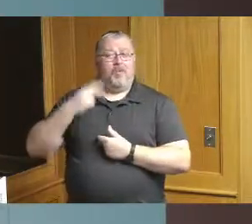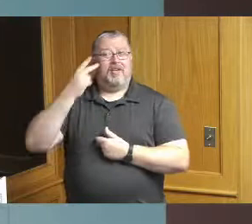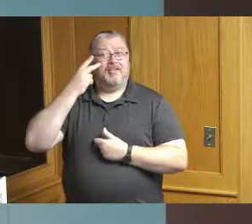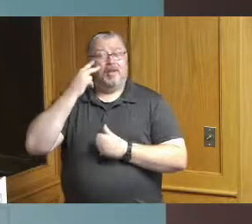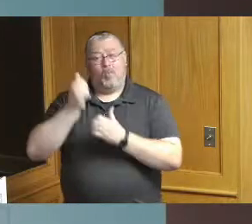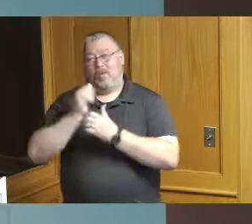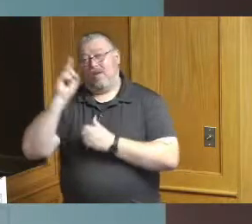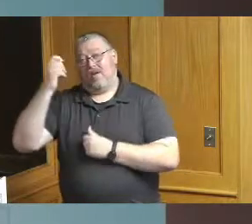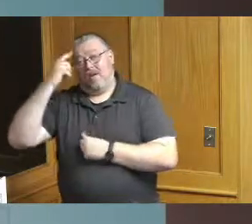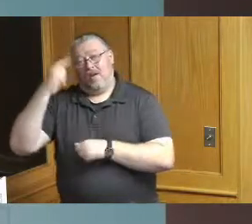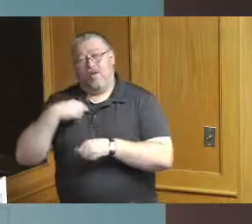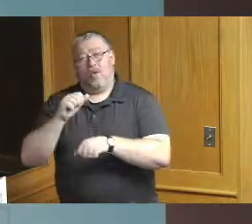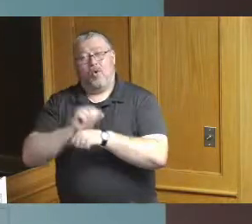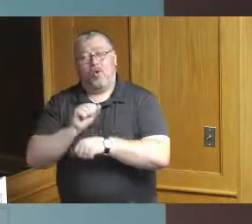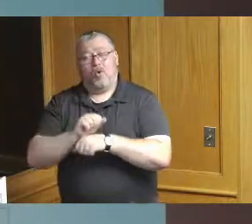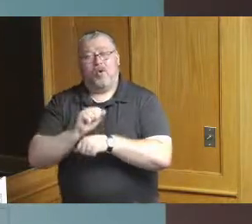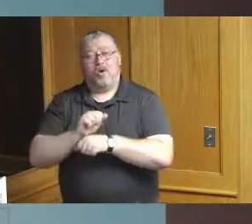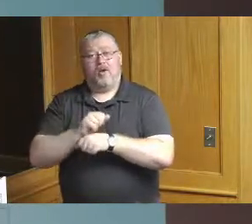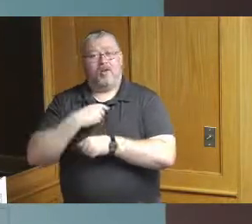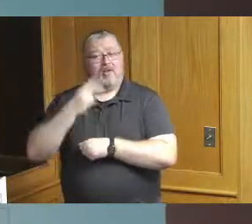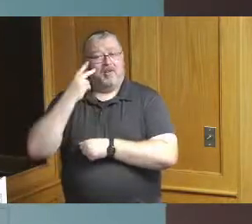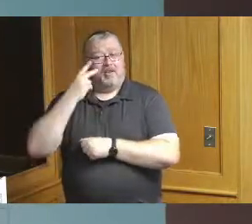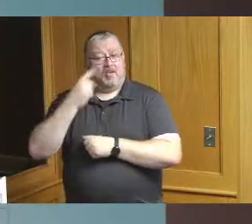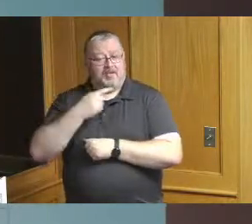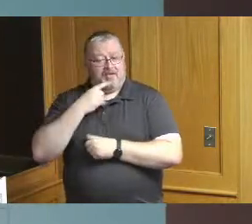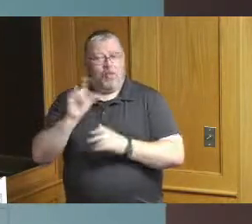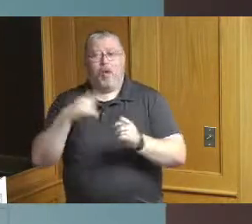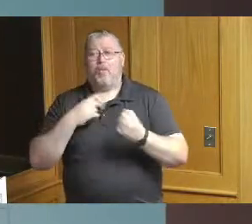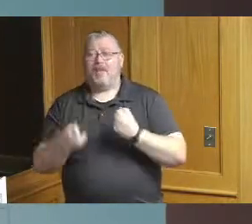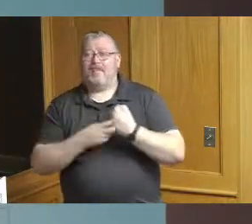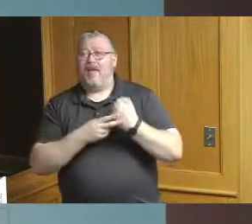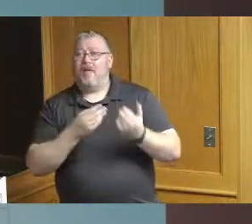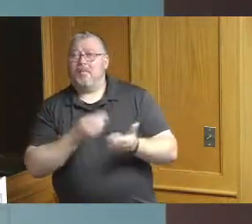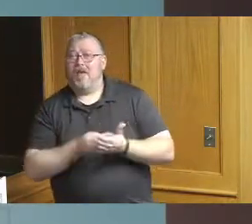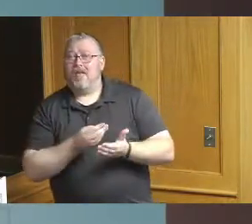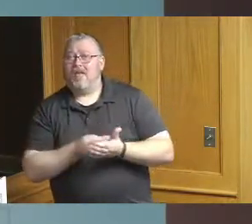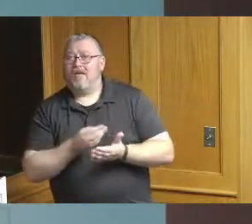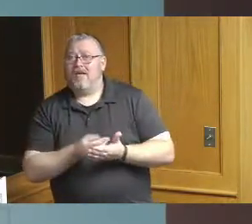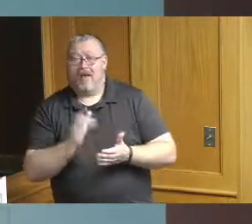increase our efficiency you know how do we save money and importantly how do we promote growth